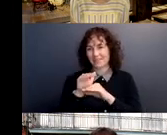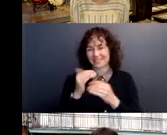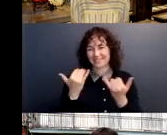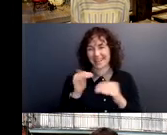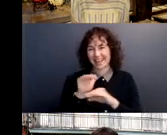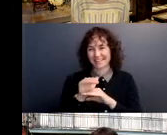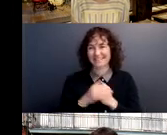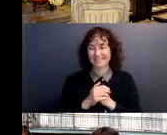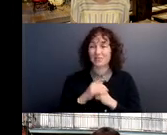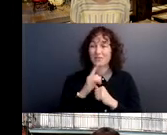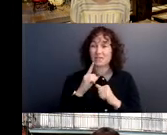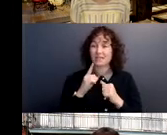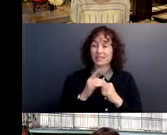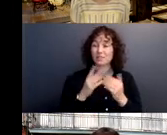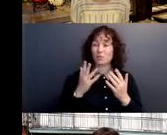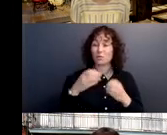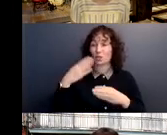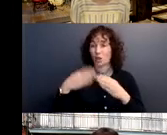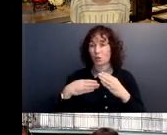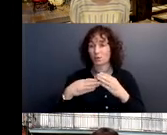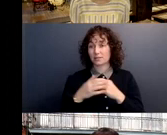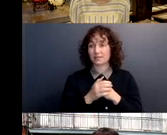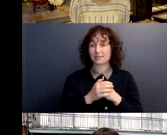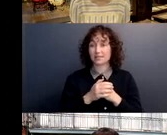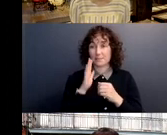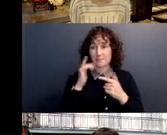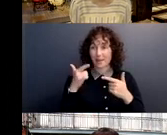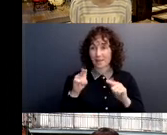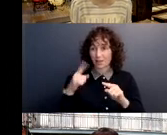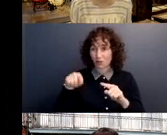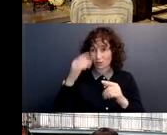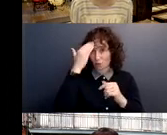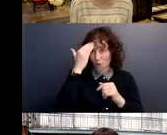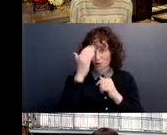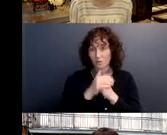And we wanted to close things out by letting everyone know that the resources